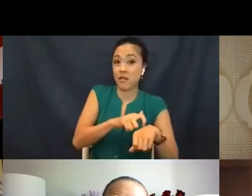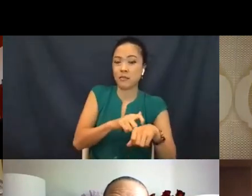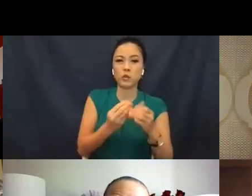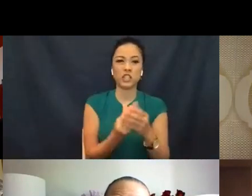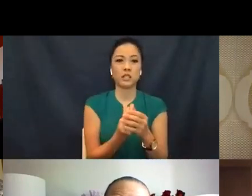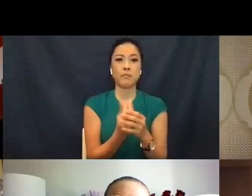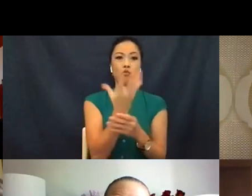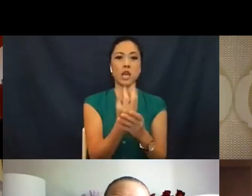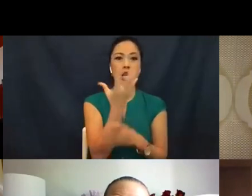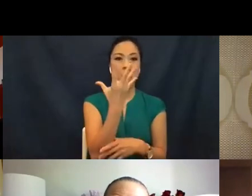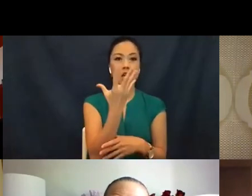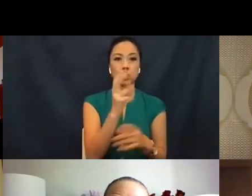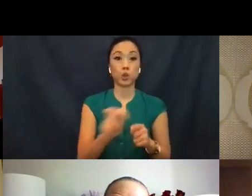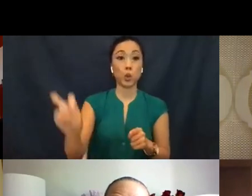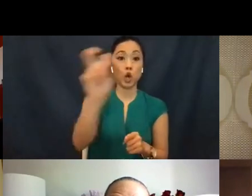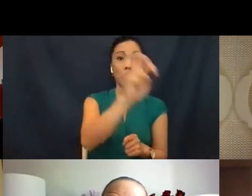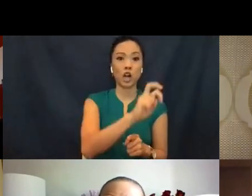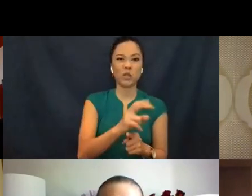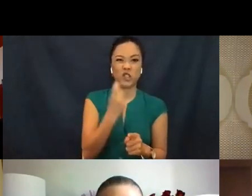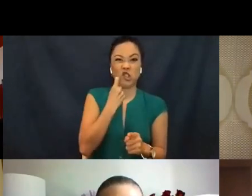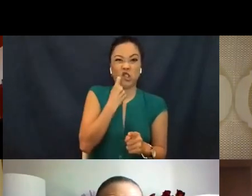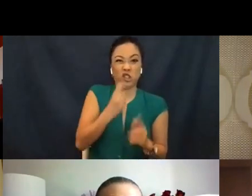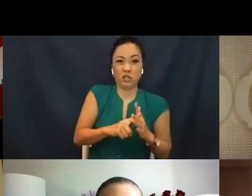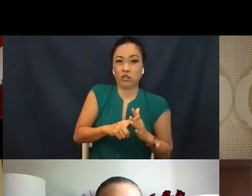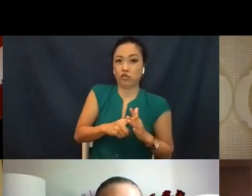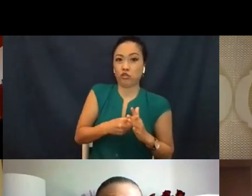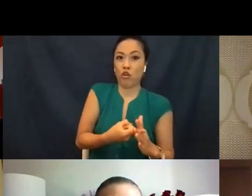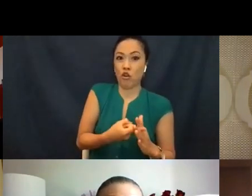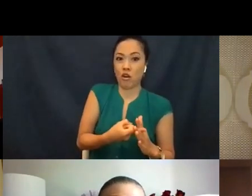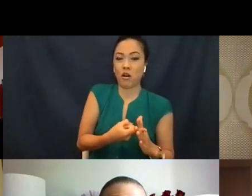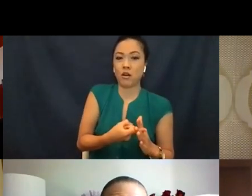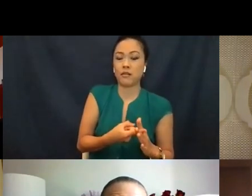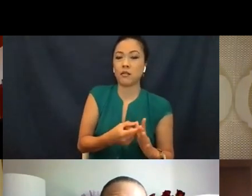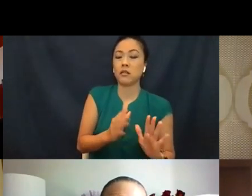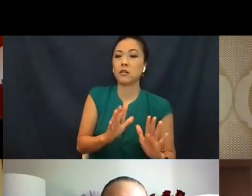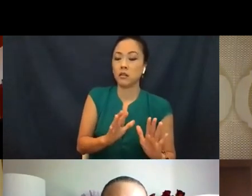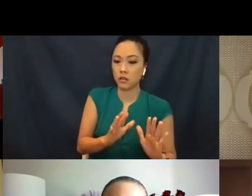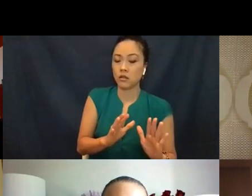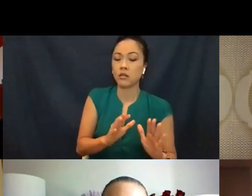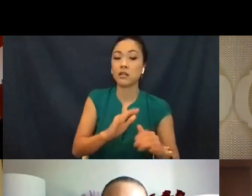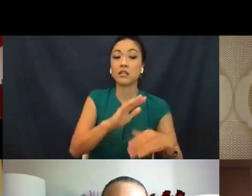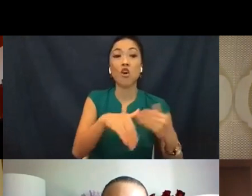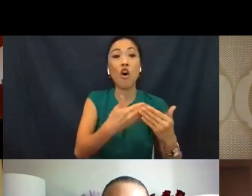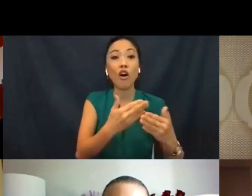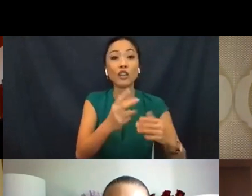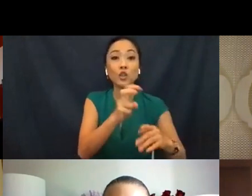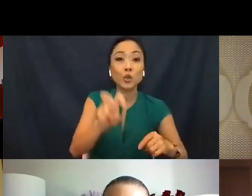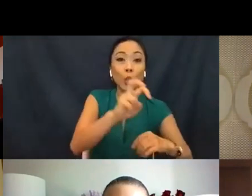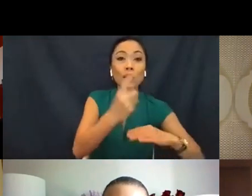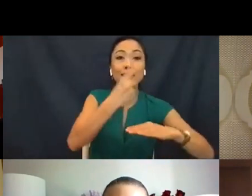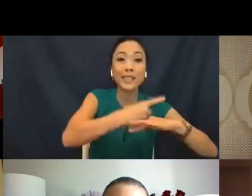all of those dates ultimately took a while. I have to say, I would be curious from Laura's